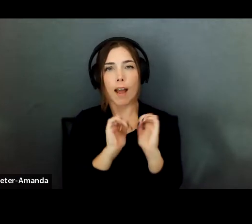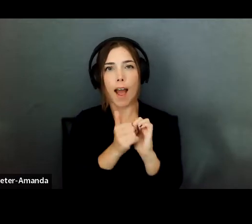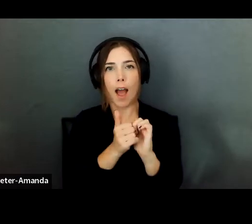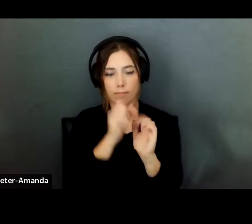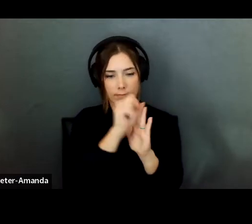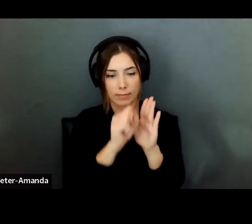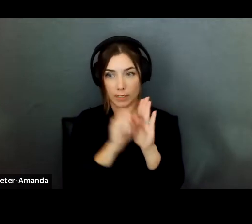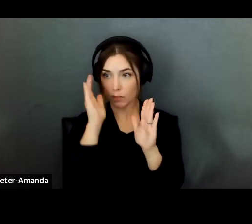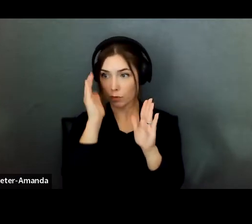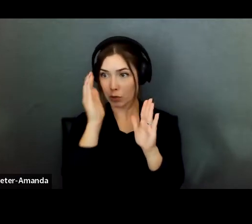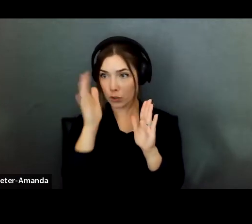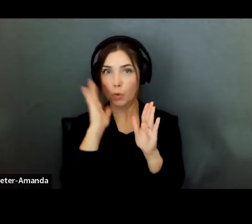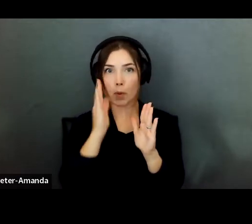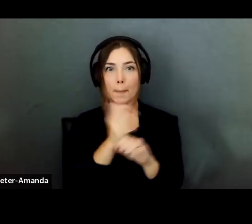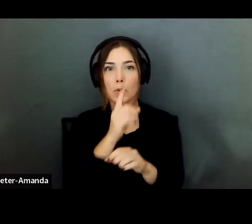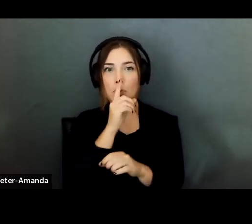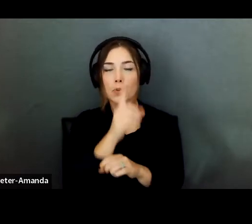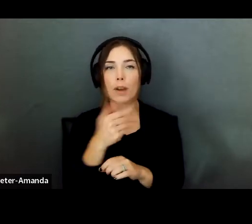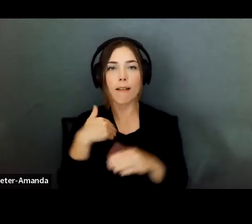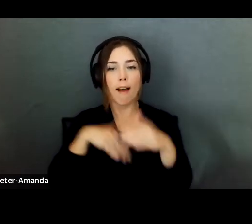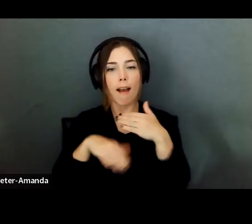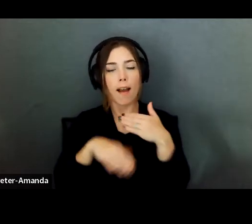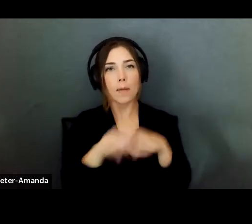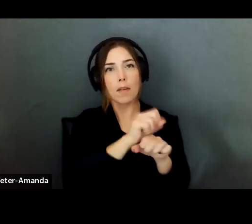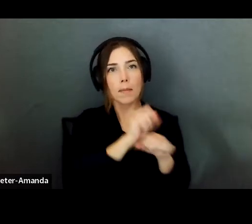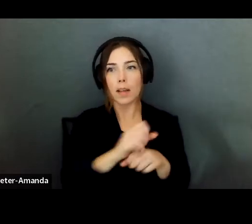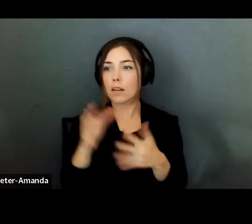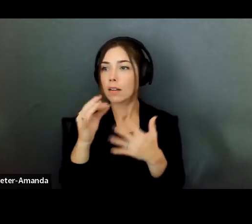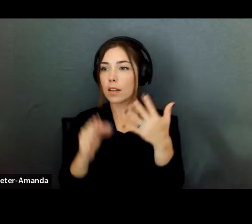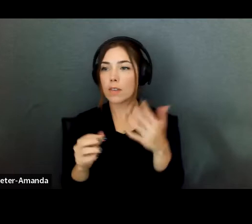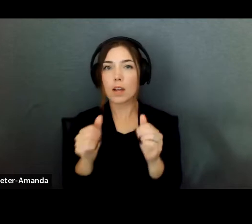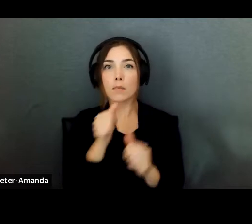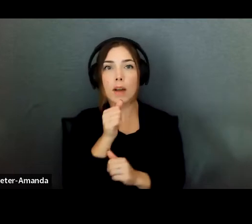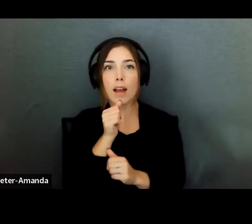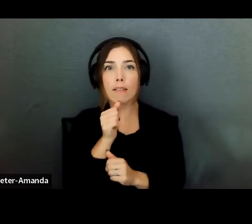opportunities for employment choice of private unit or roommates and choice of nondisability